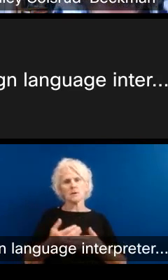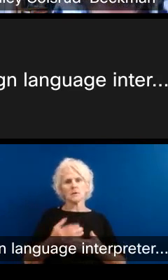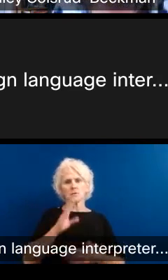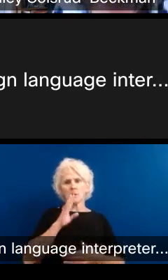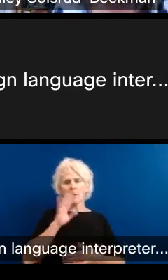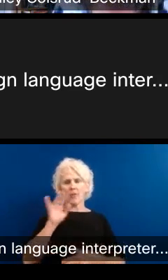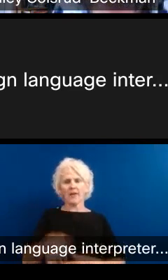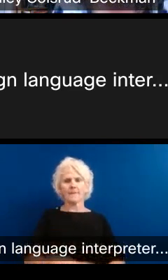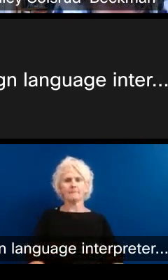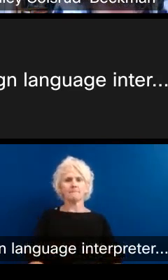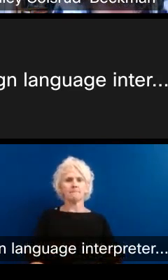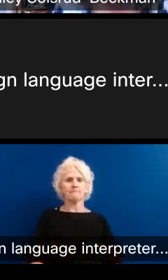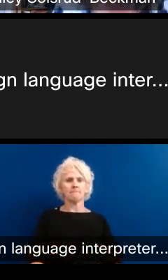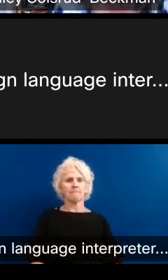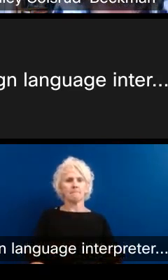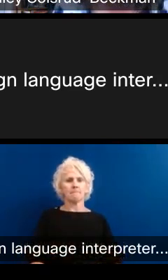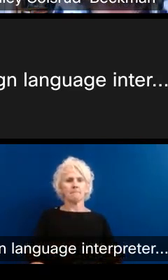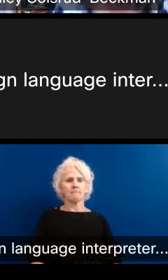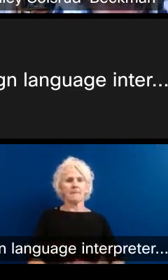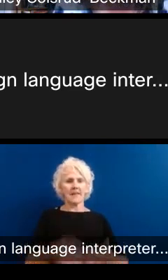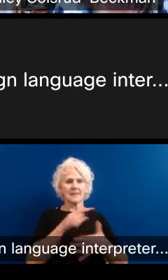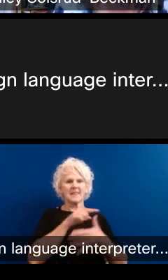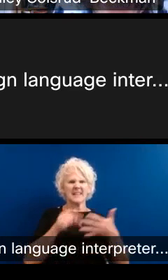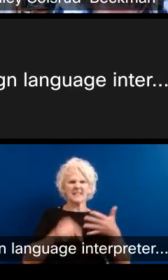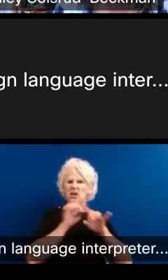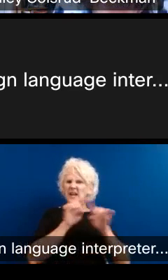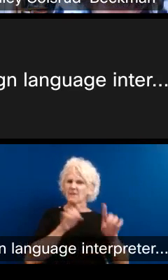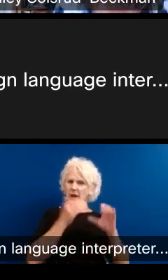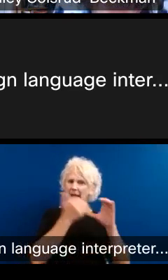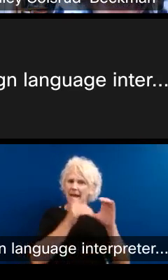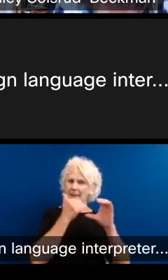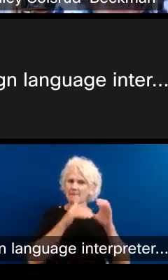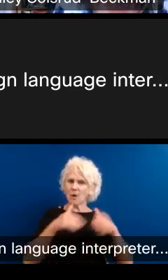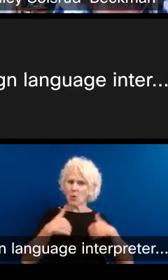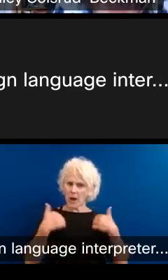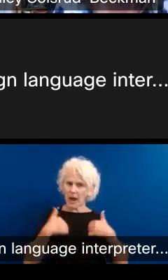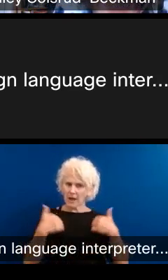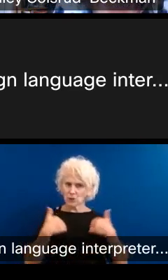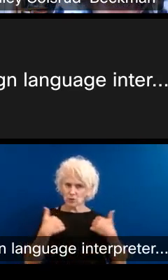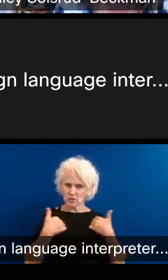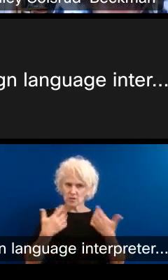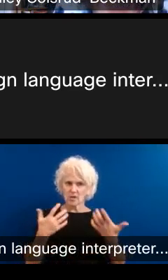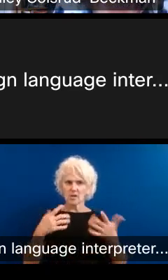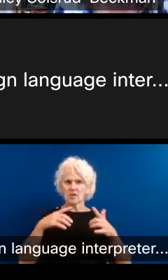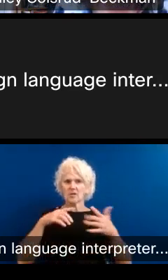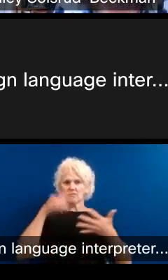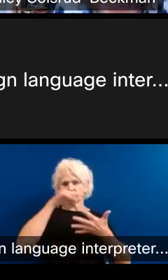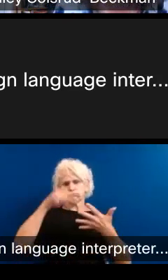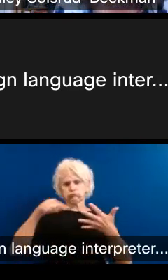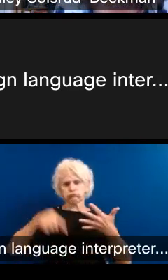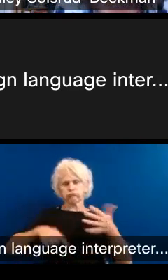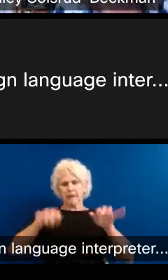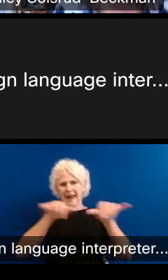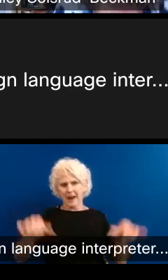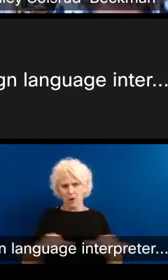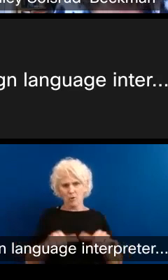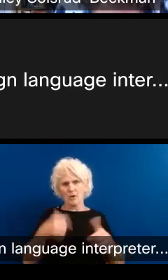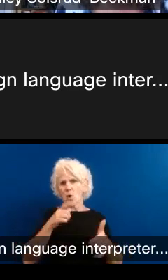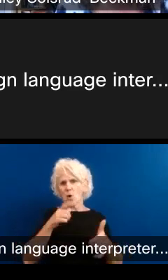So, these are the email addresses for the various areas that presented today. For the